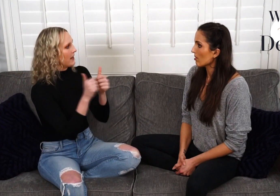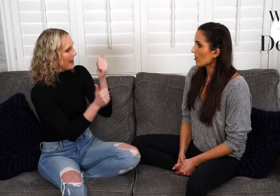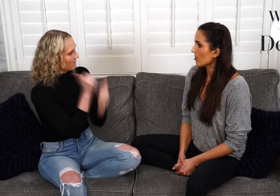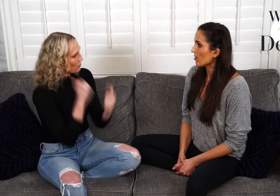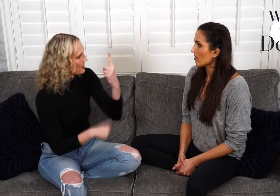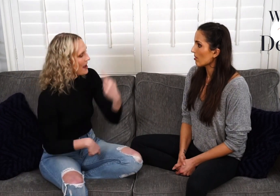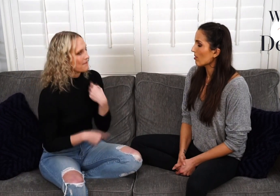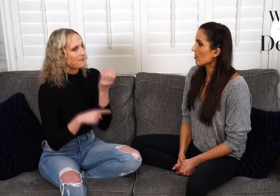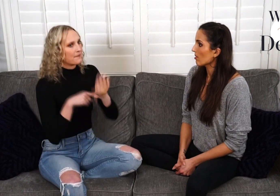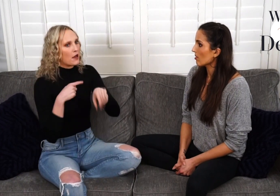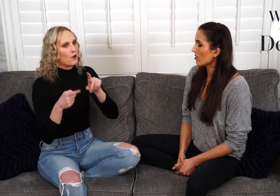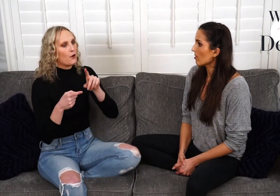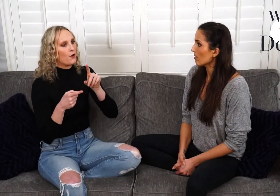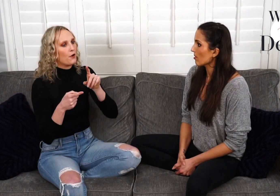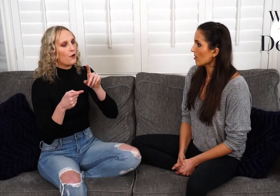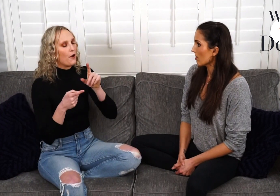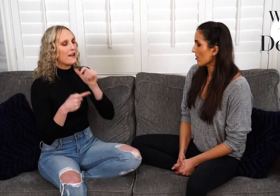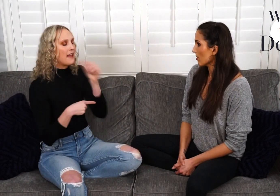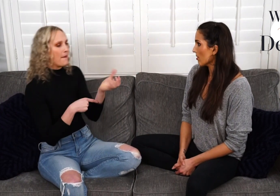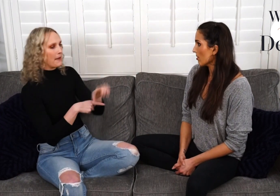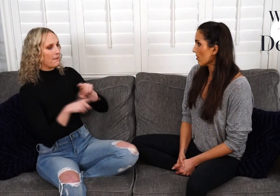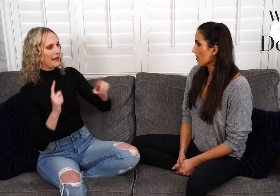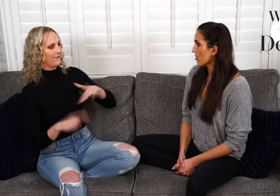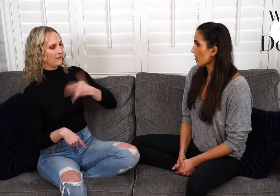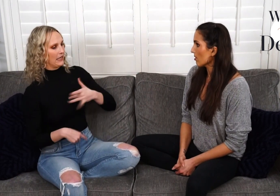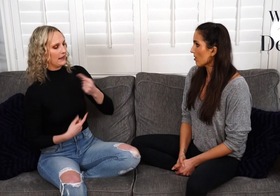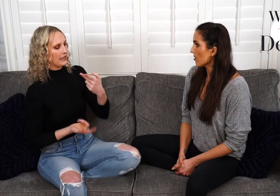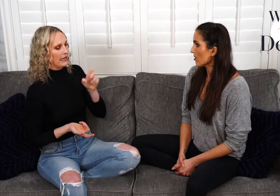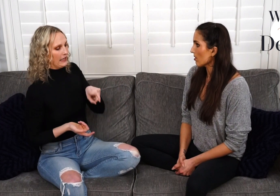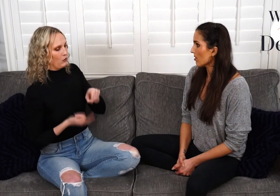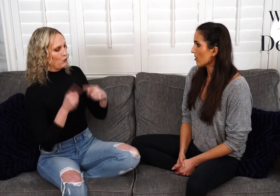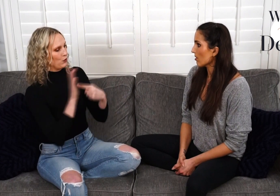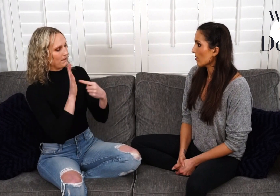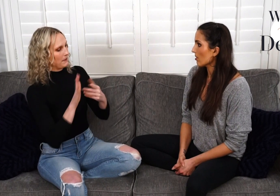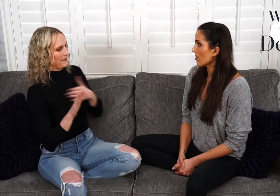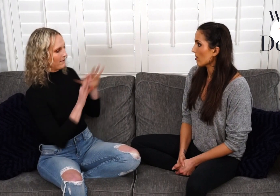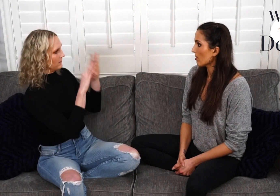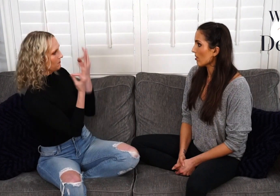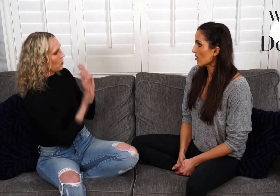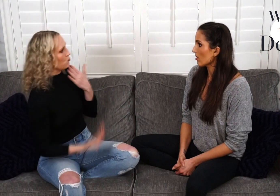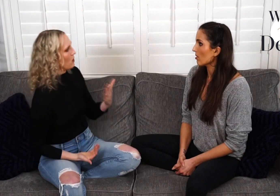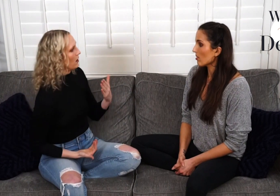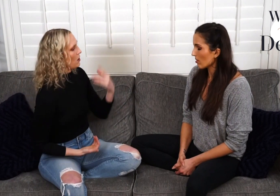friends with everyone I was made to, not made to, but felt the need to represent my family well